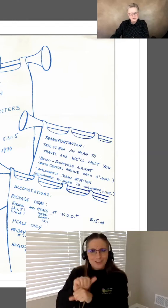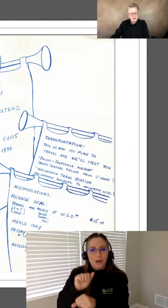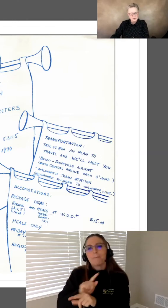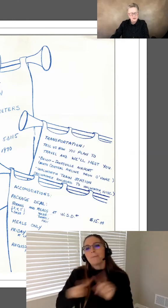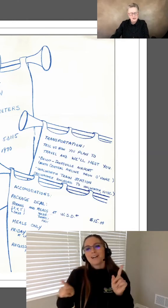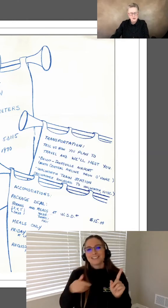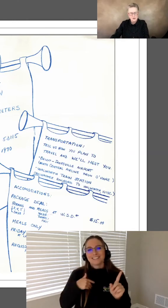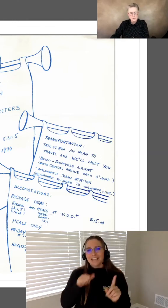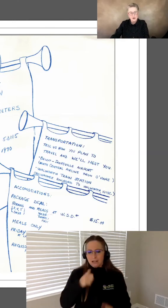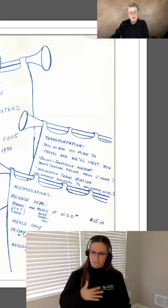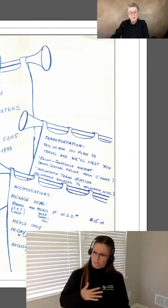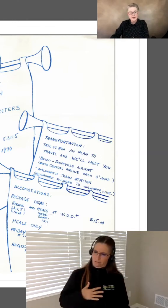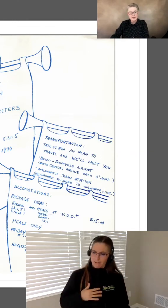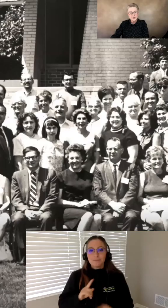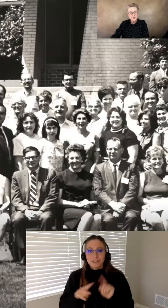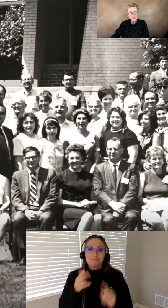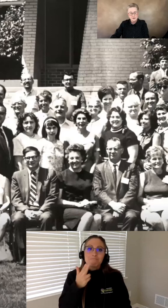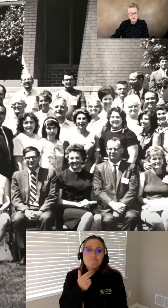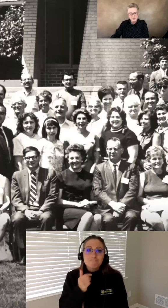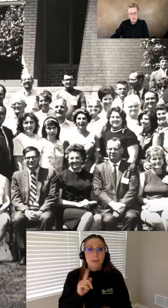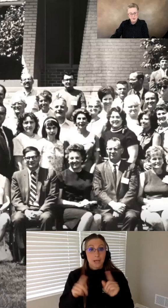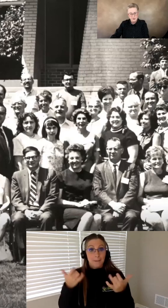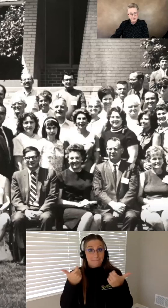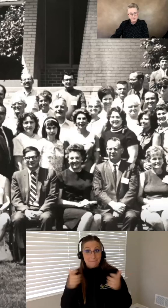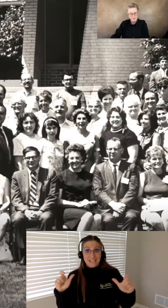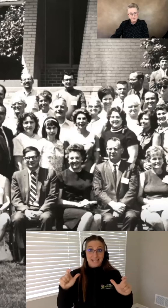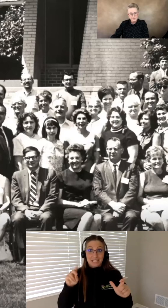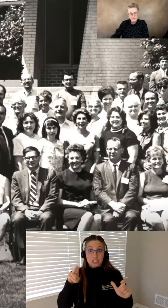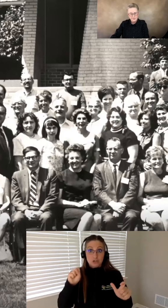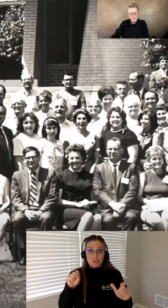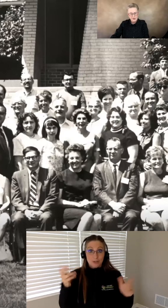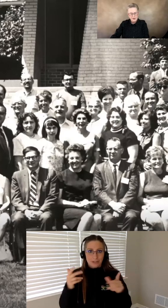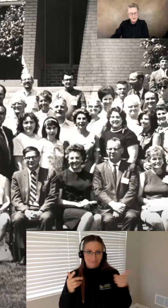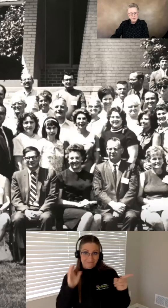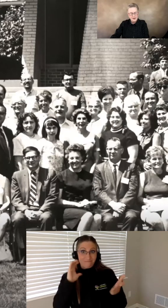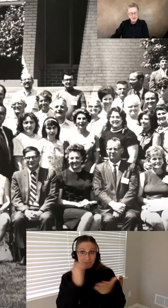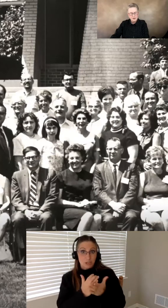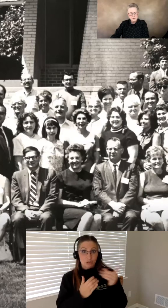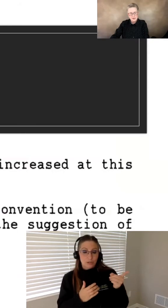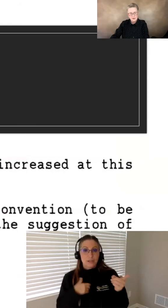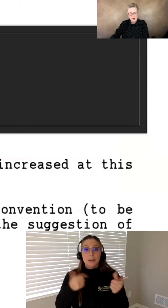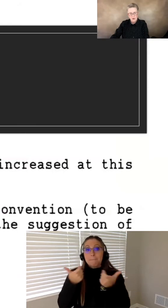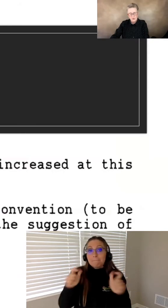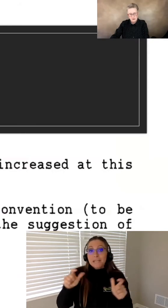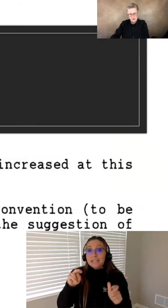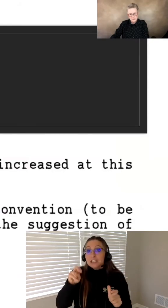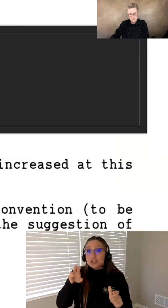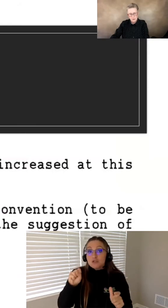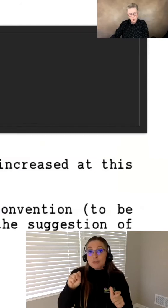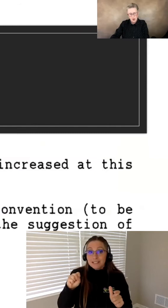thought it was cute, well the big news, there's a picture of it, the big news at the conference was